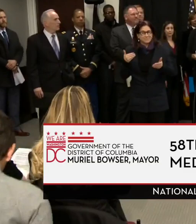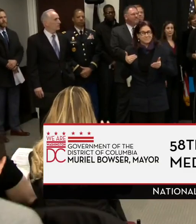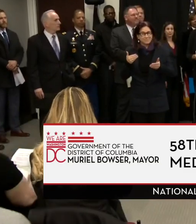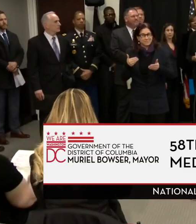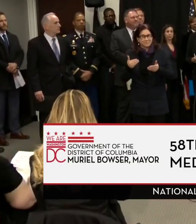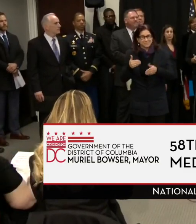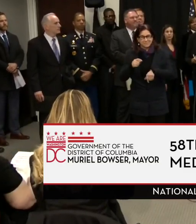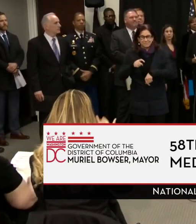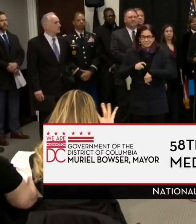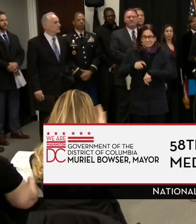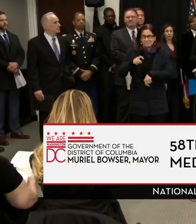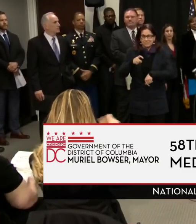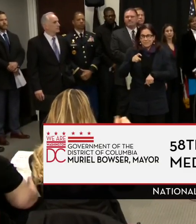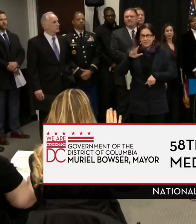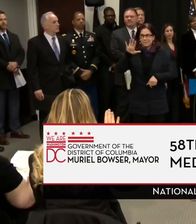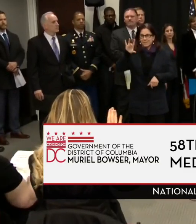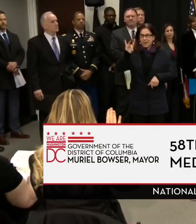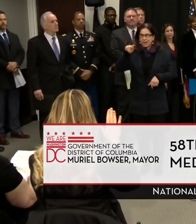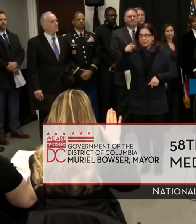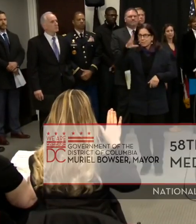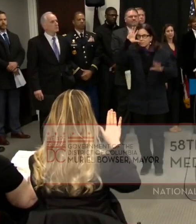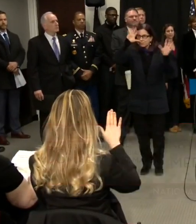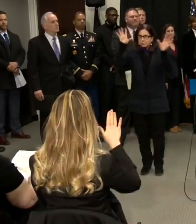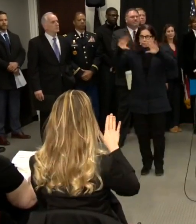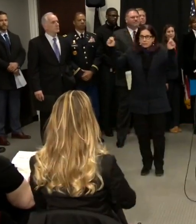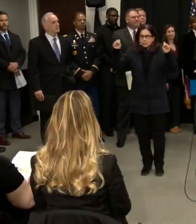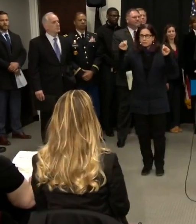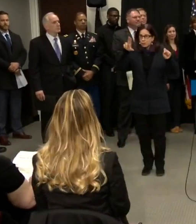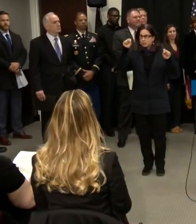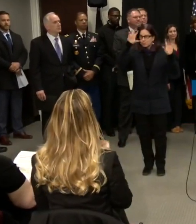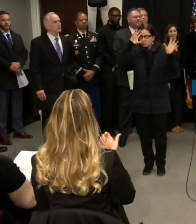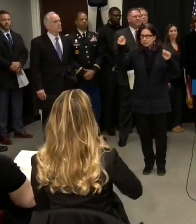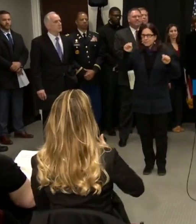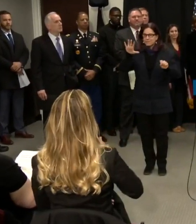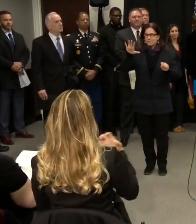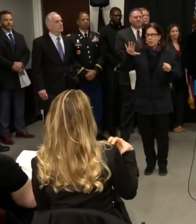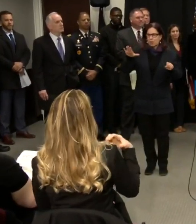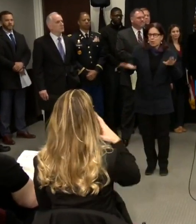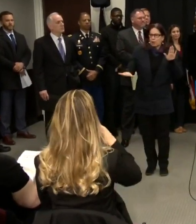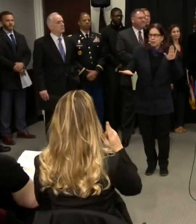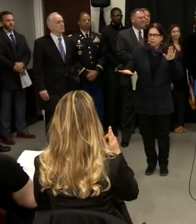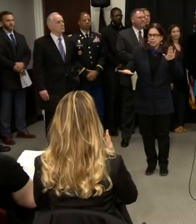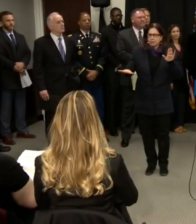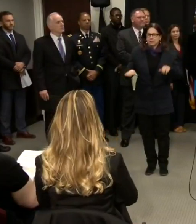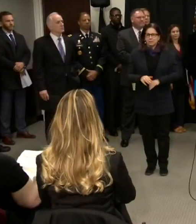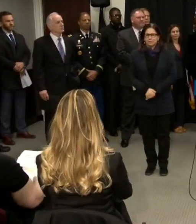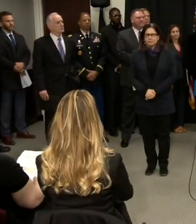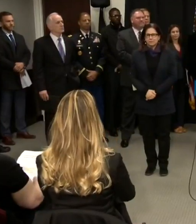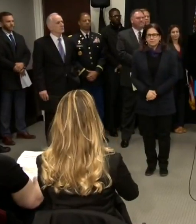AS THE COMMANDER OF THE NATIONAL CAPITAL REGION I WILL TELL YOU THAT WE ARE HONORED TO BE THE DEPARTMENT OF DEFENSE LEAD FOR